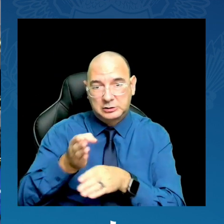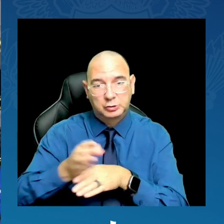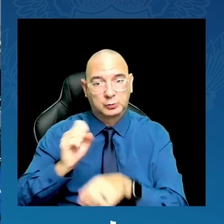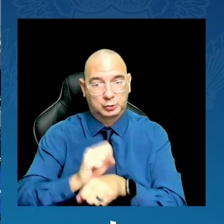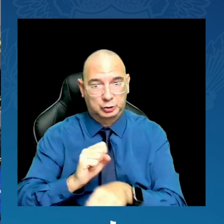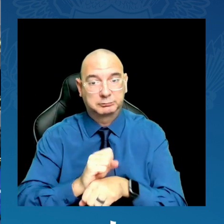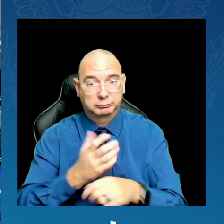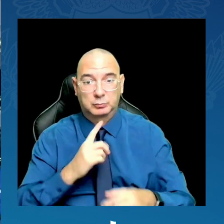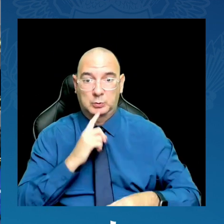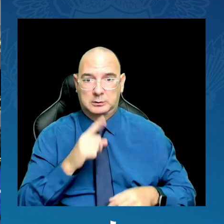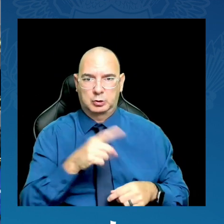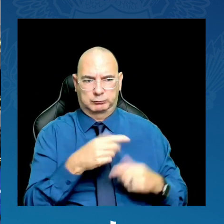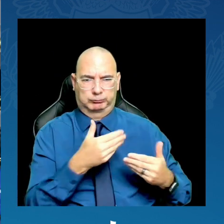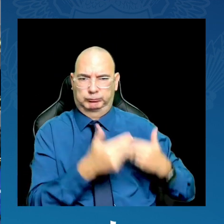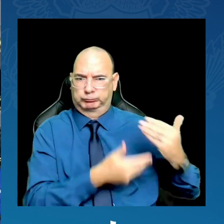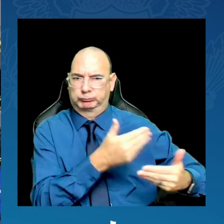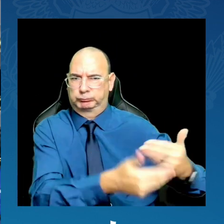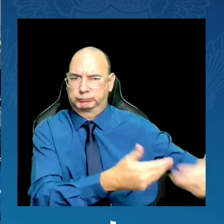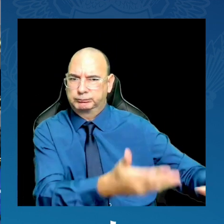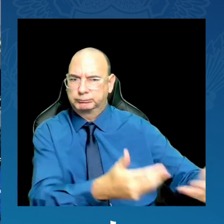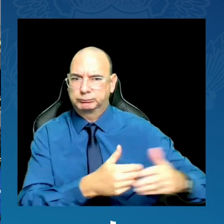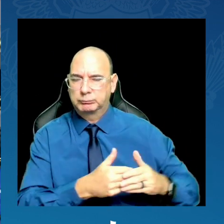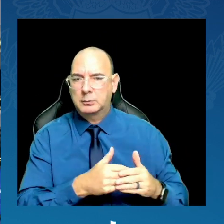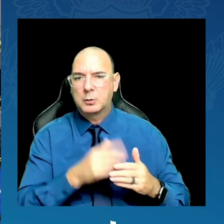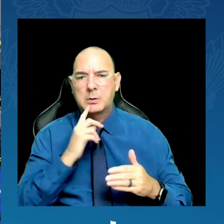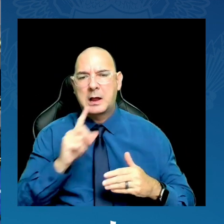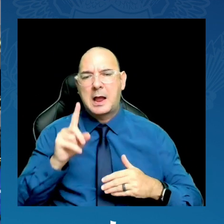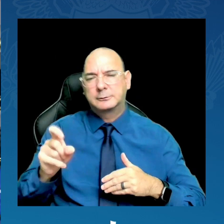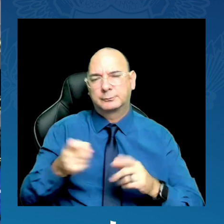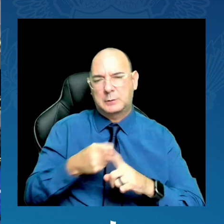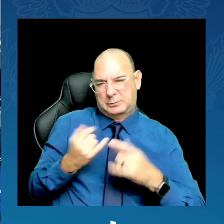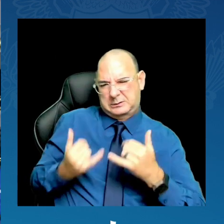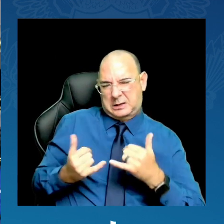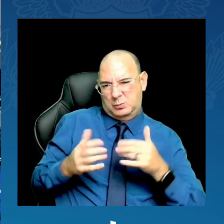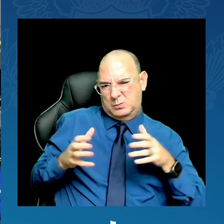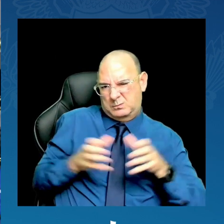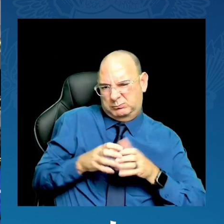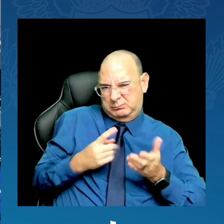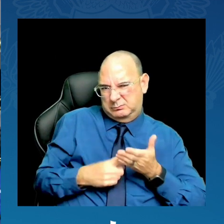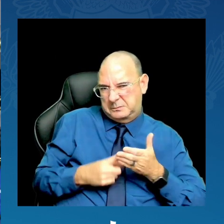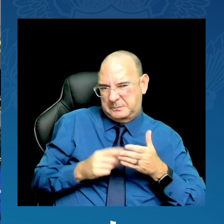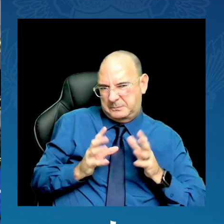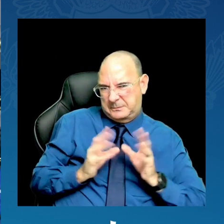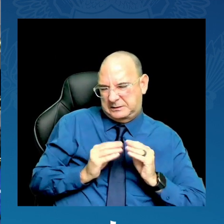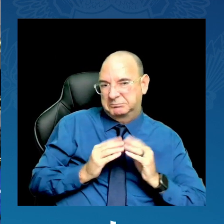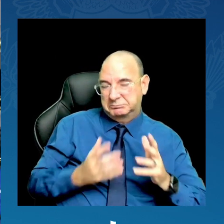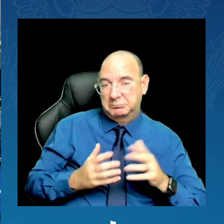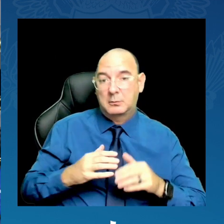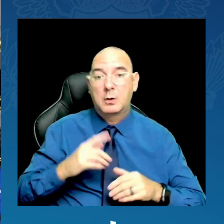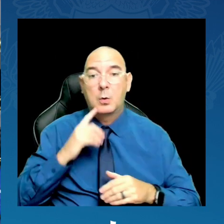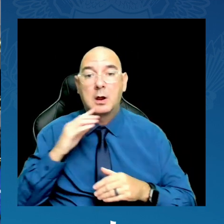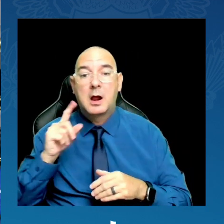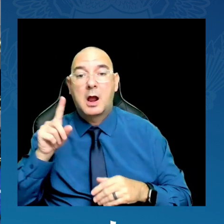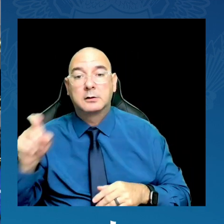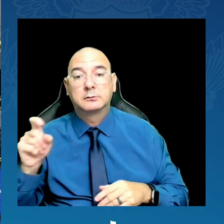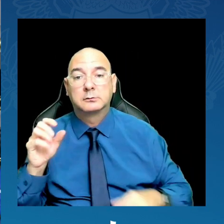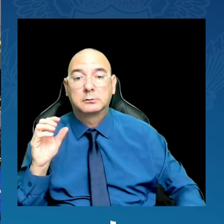to make coming out of today's convening. Second, I'm asking OSTP within 120 days to inventory